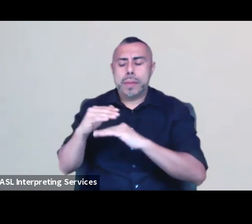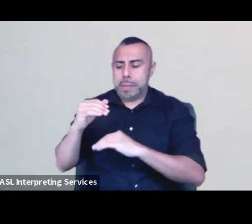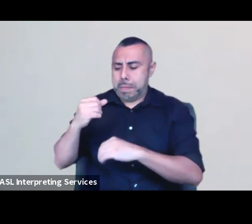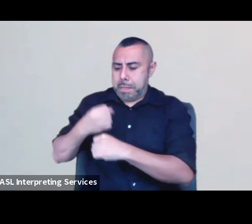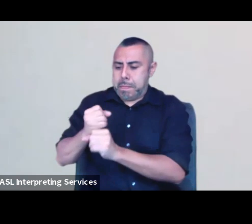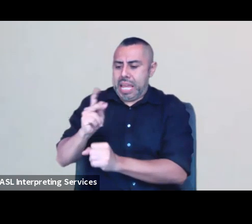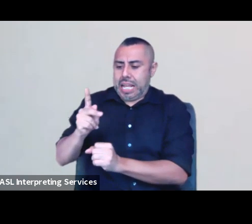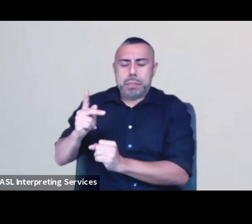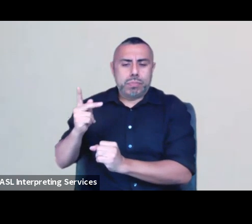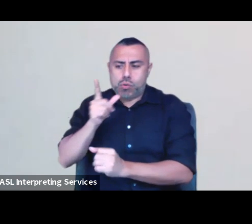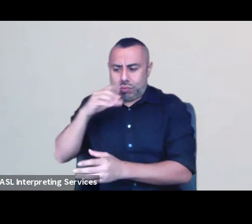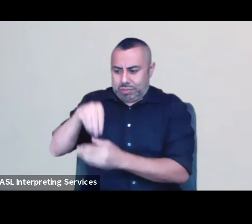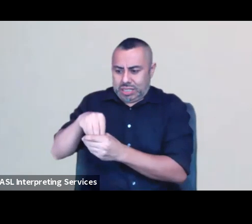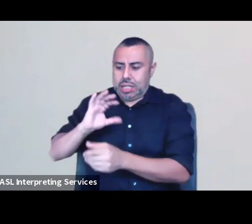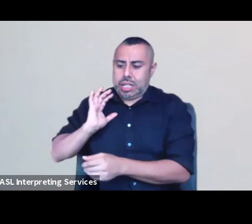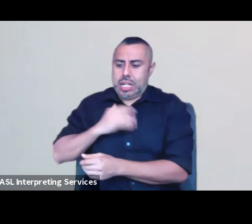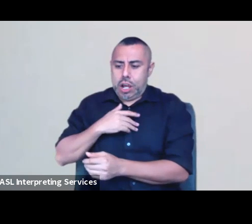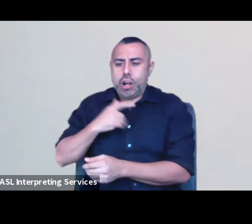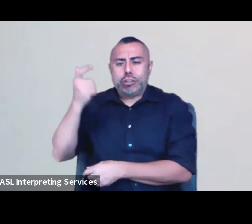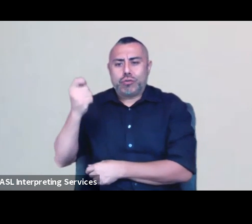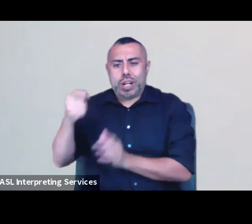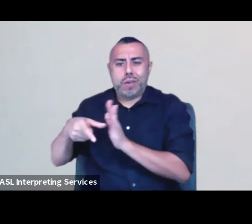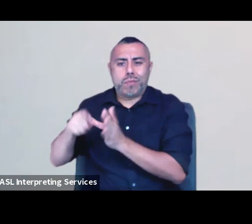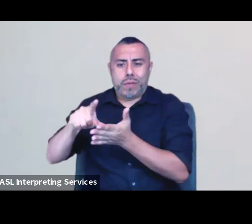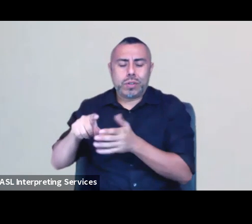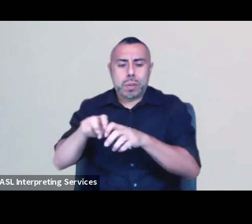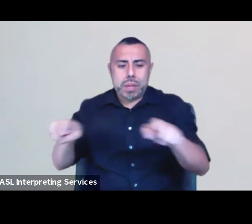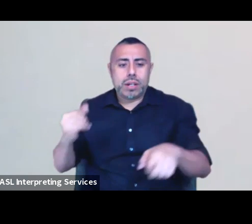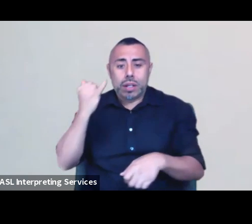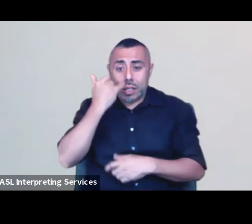you can email me at maedelo@arts.gov.